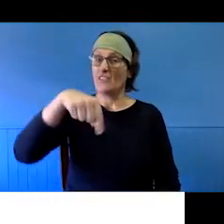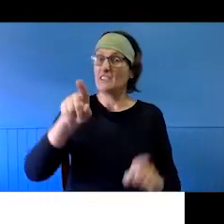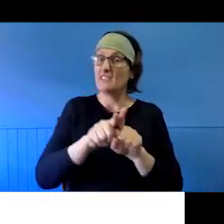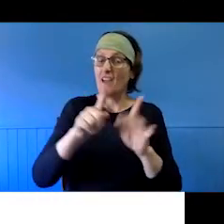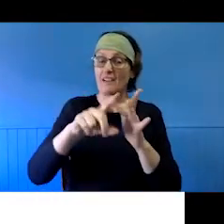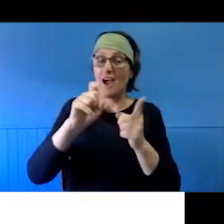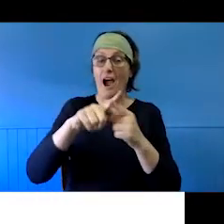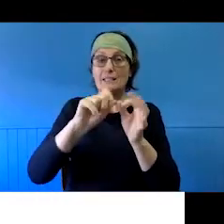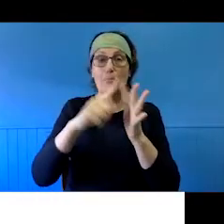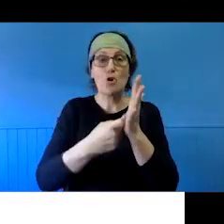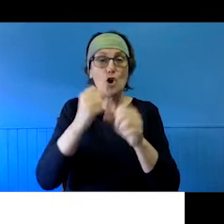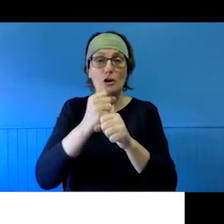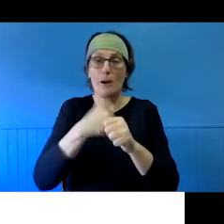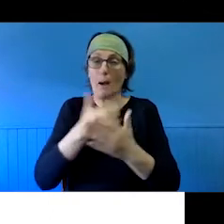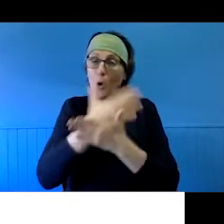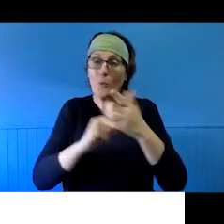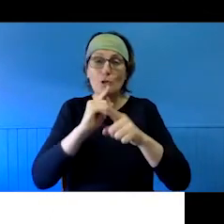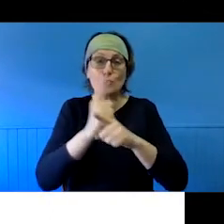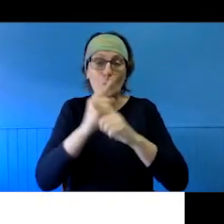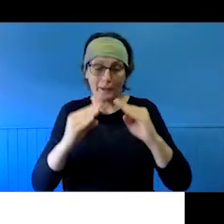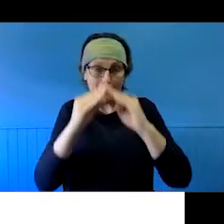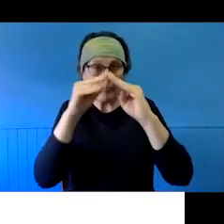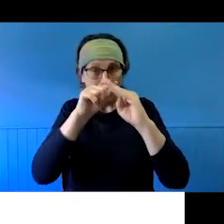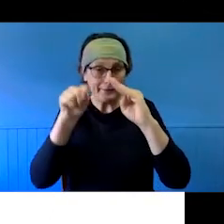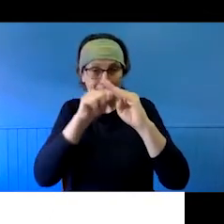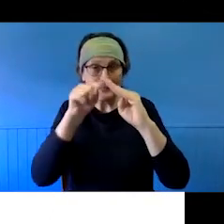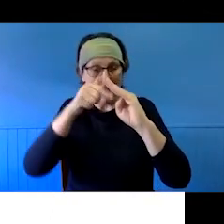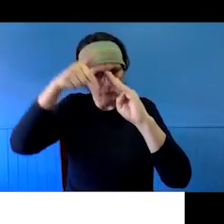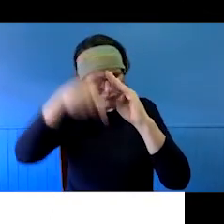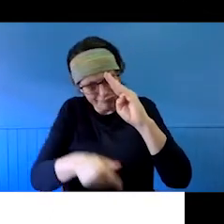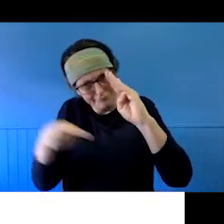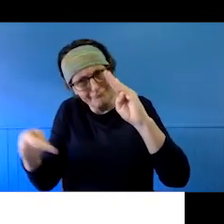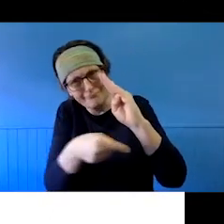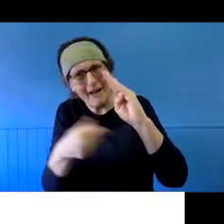and we're just hitting the very tip. As we look and move forward, let's